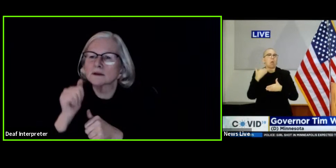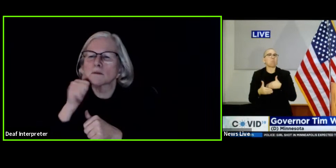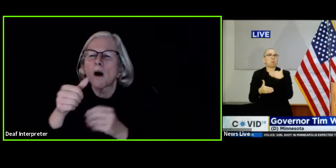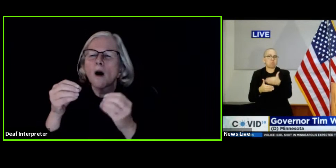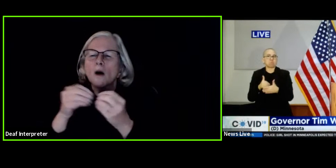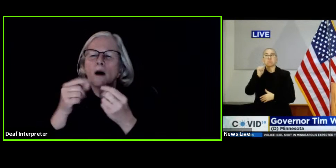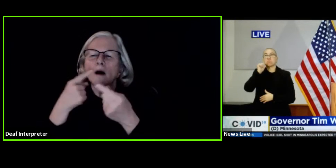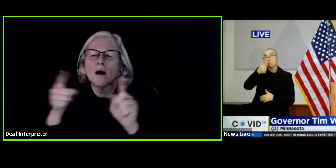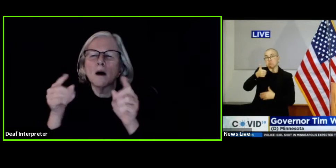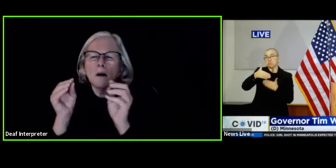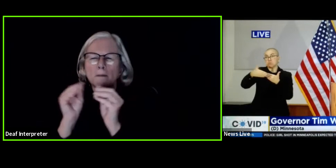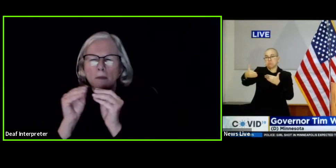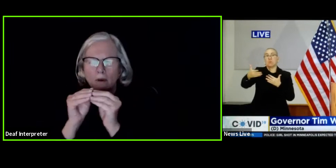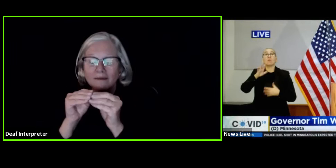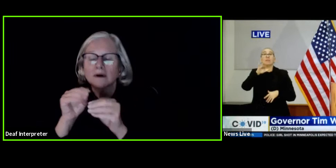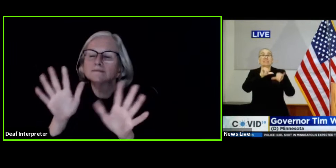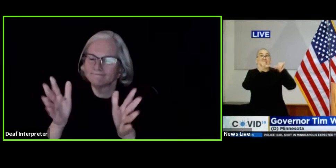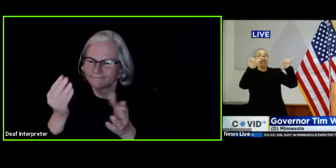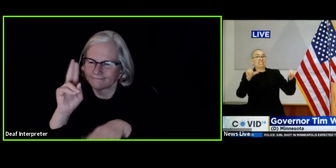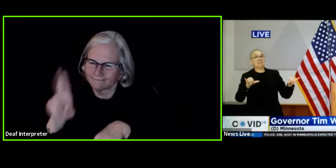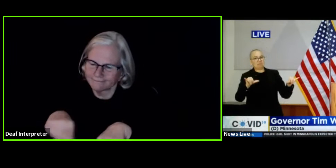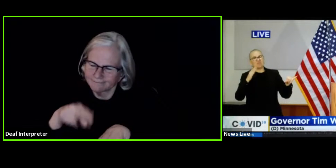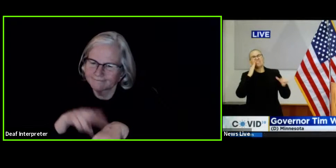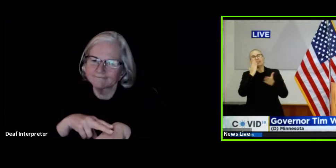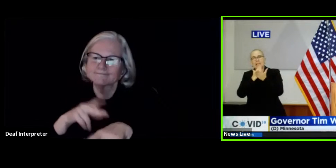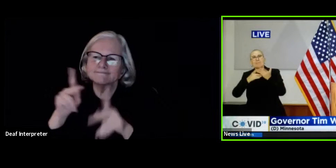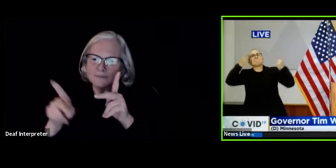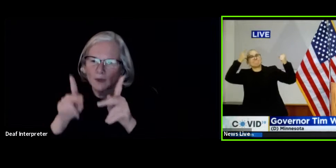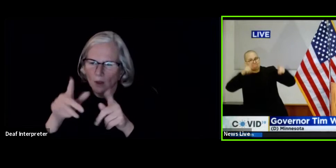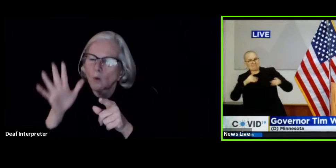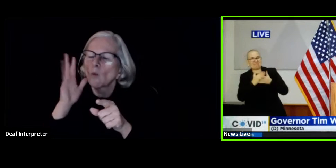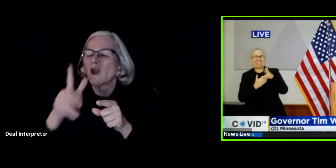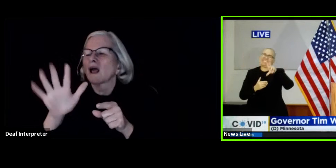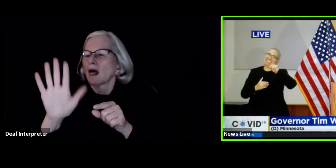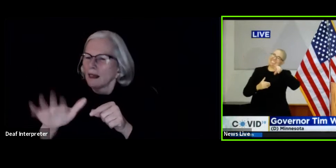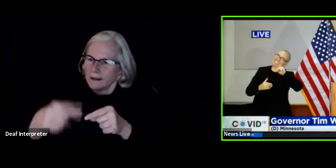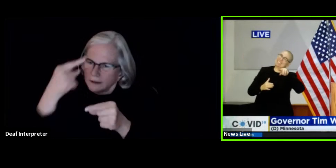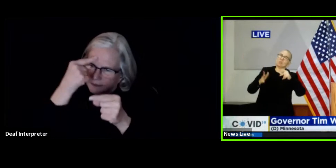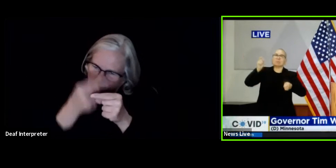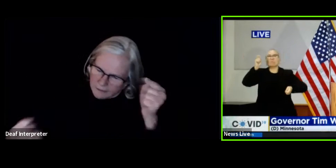AND THEN WE'LL FIND OUT WHAT WE CAN DO. I JUST HAVE A SENSE OF URGENCY AROUND THE